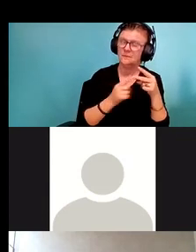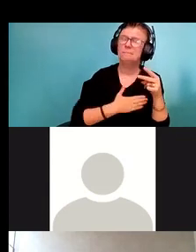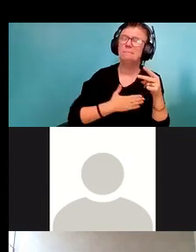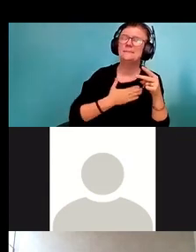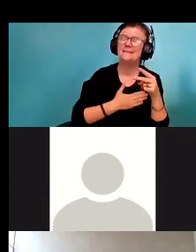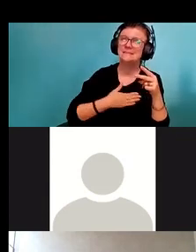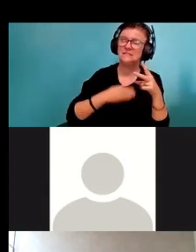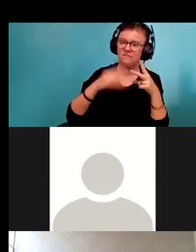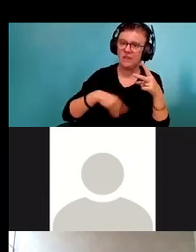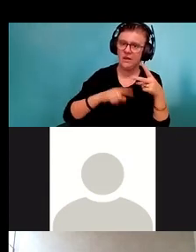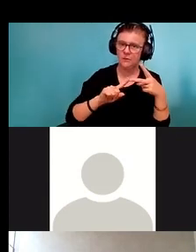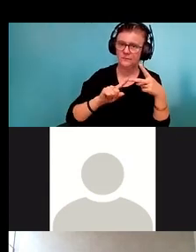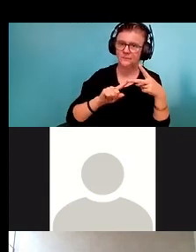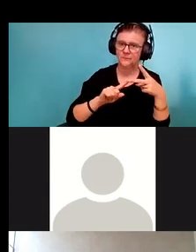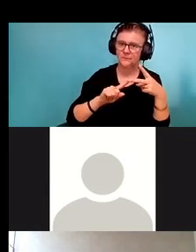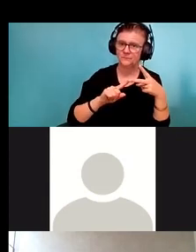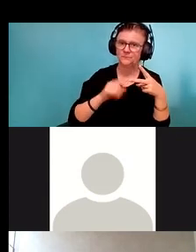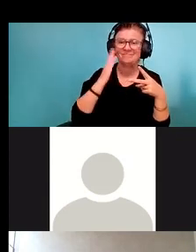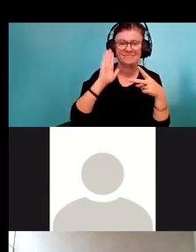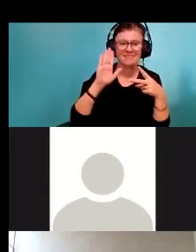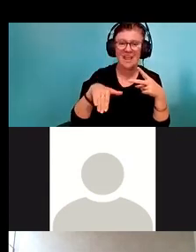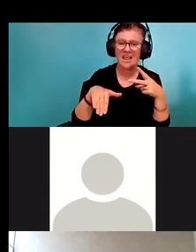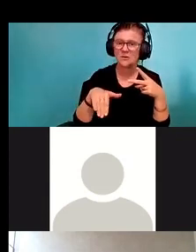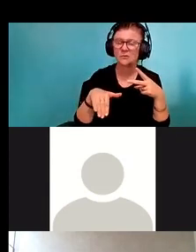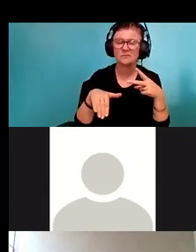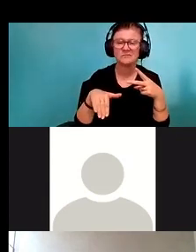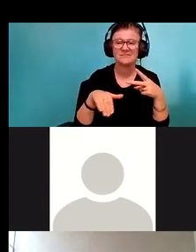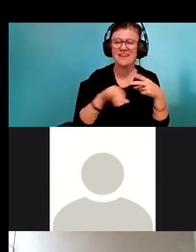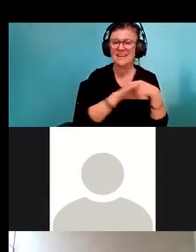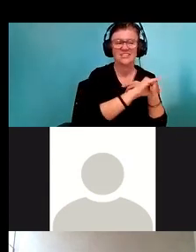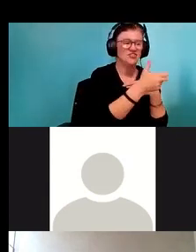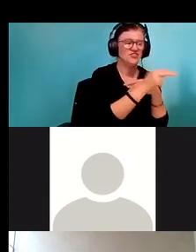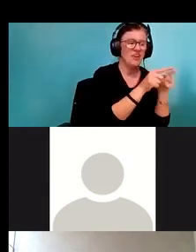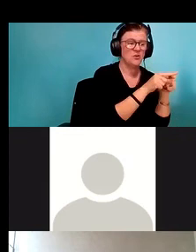And like Devon said, even though it's only required on the January to June form,